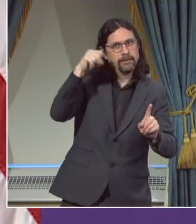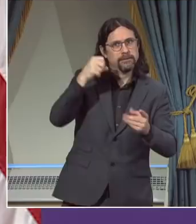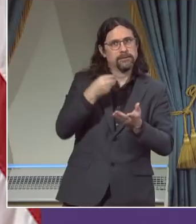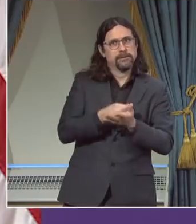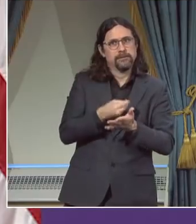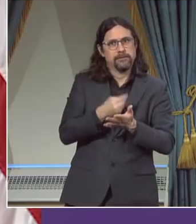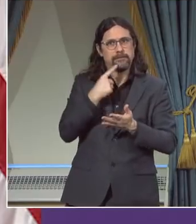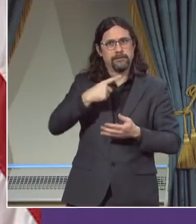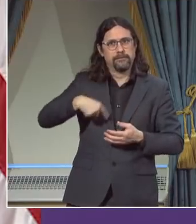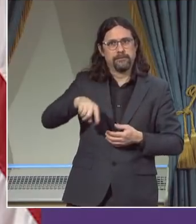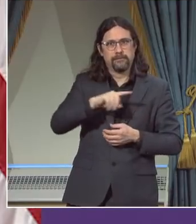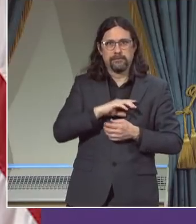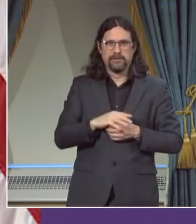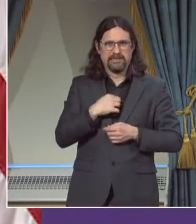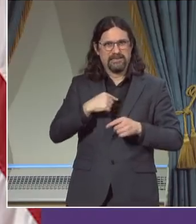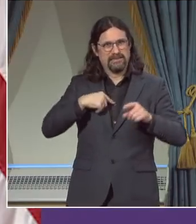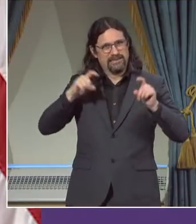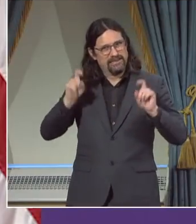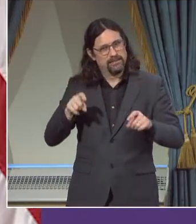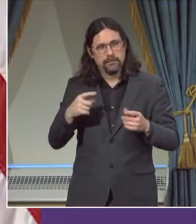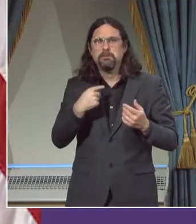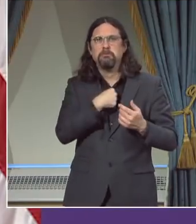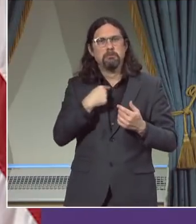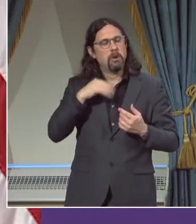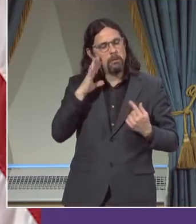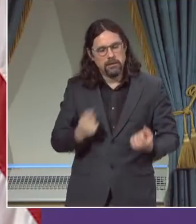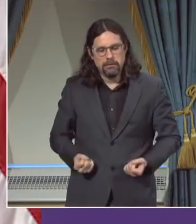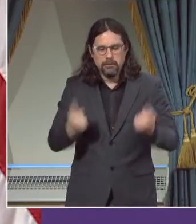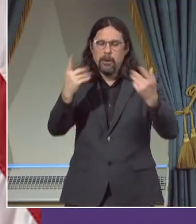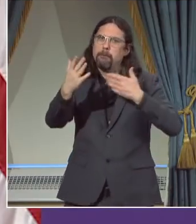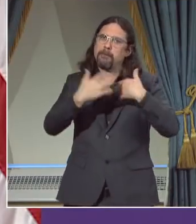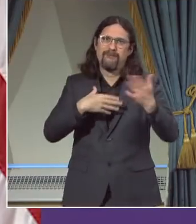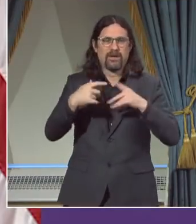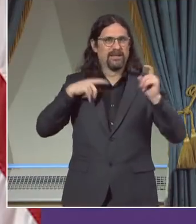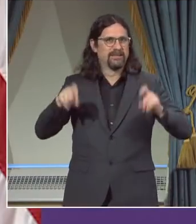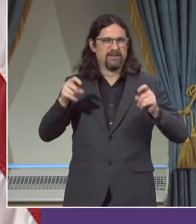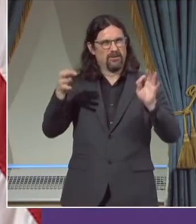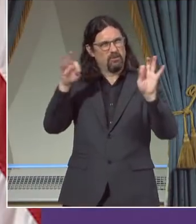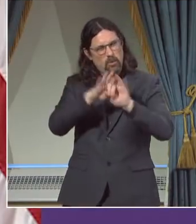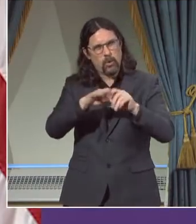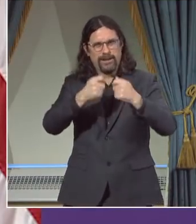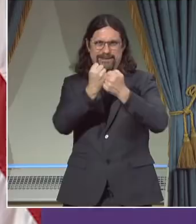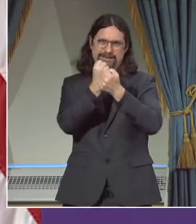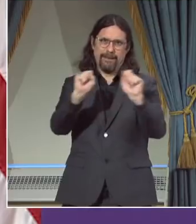UP AND STRENGTHEN OUR HOSPITALS, TO SUPPORT OUR FIRST RESPONDERS,